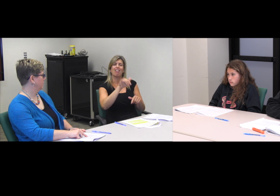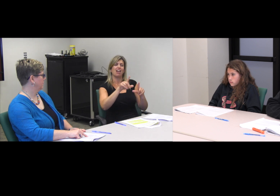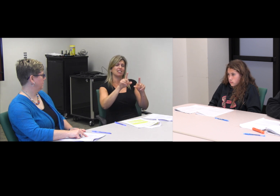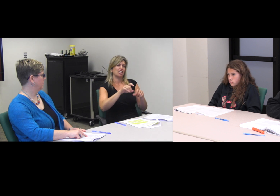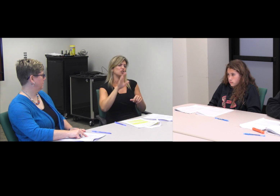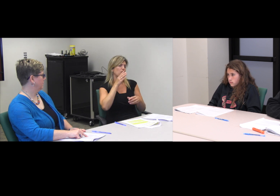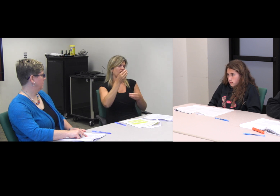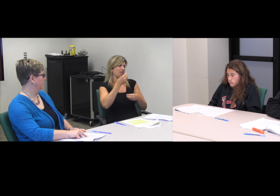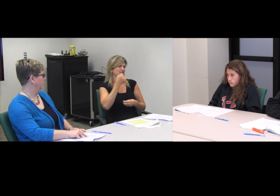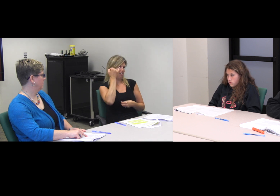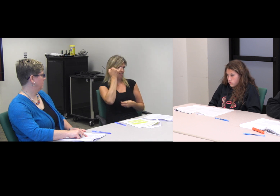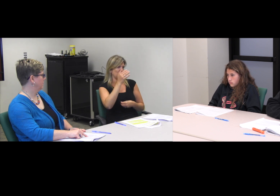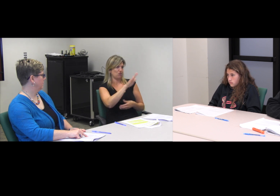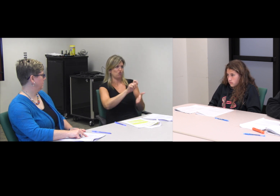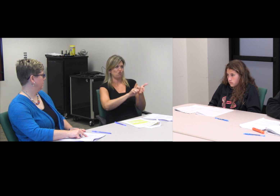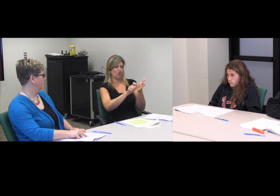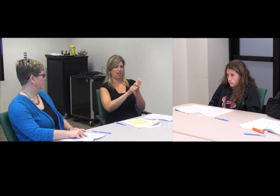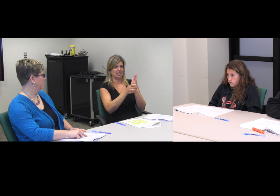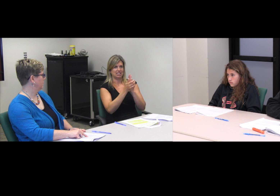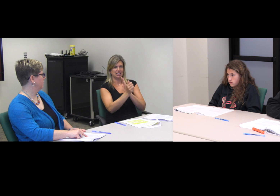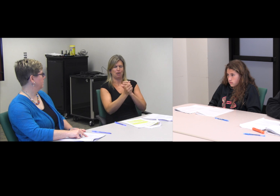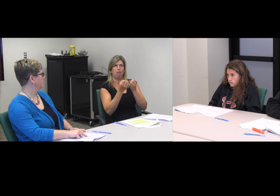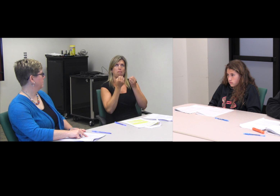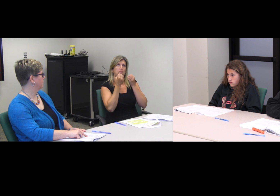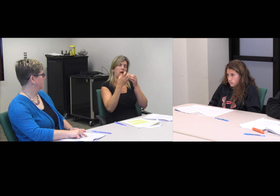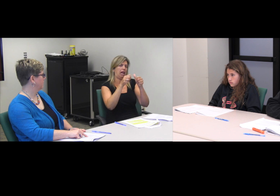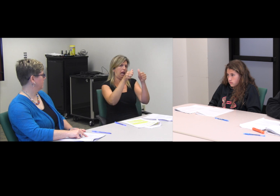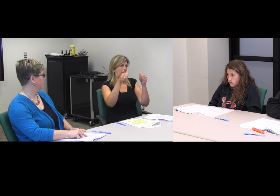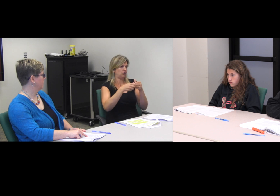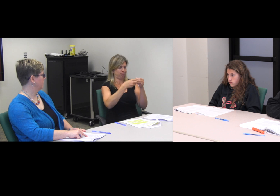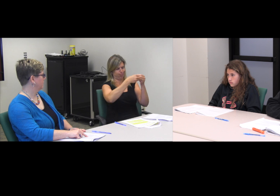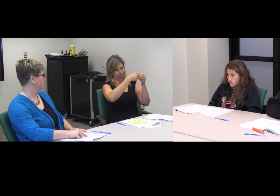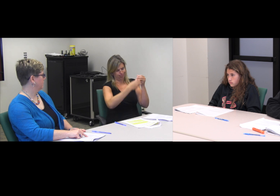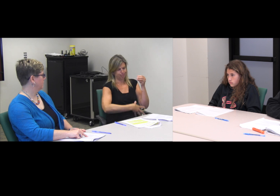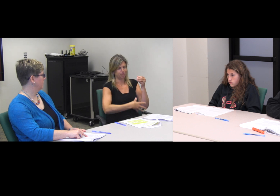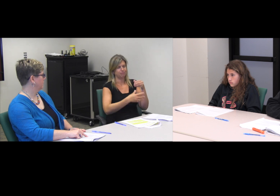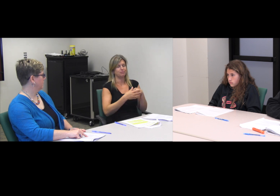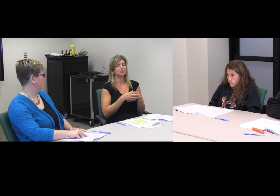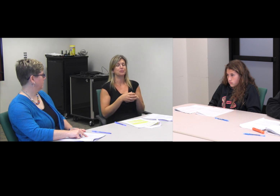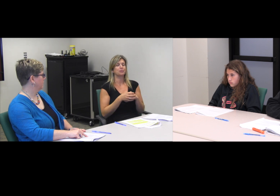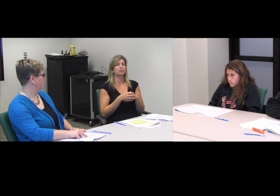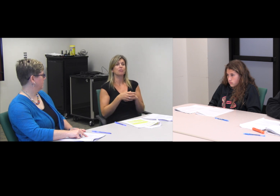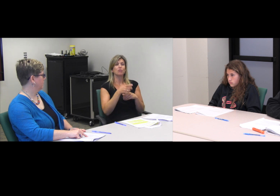It would give us information about her writing skills in several areas.